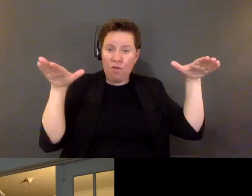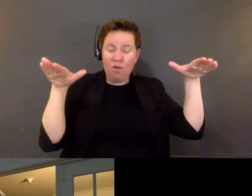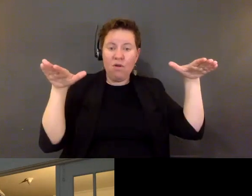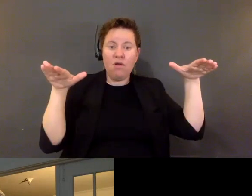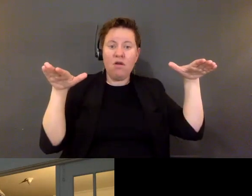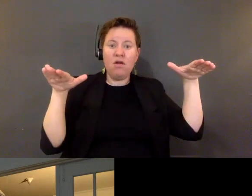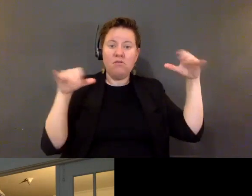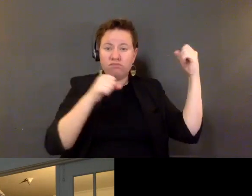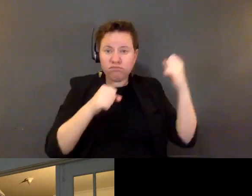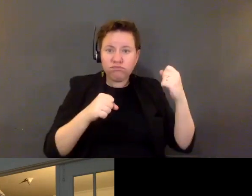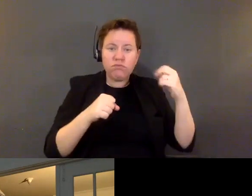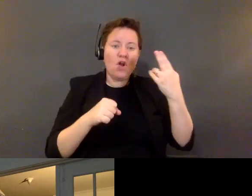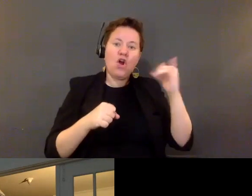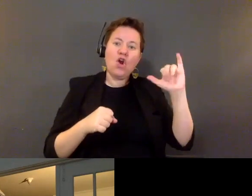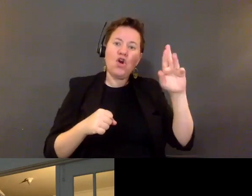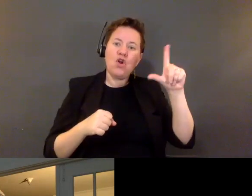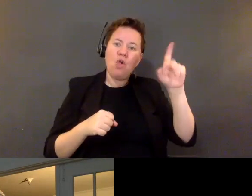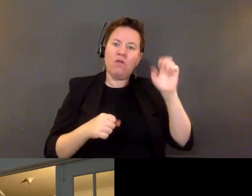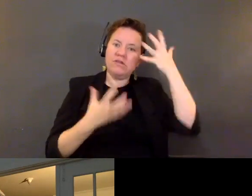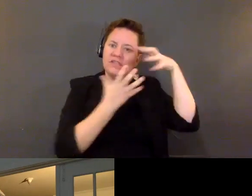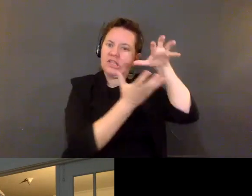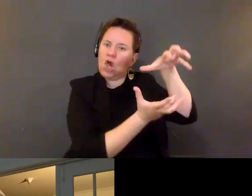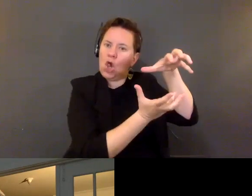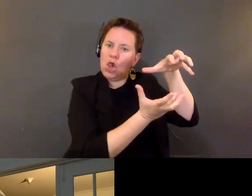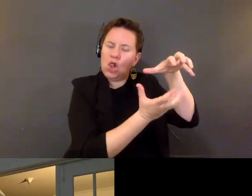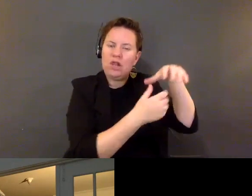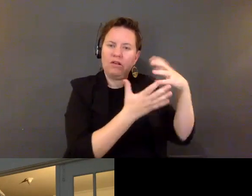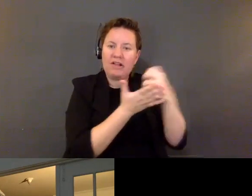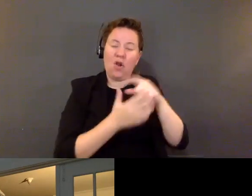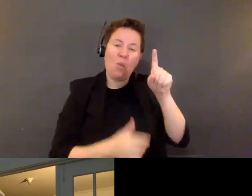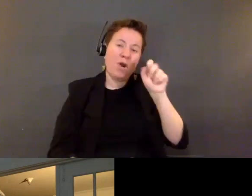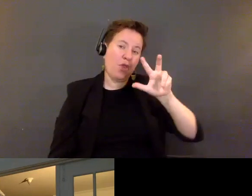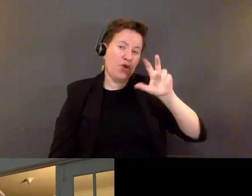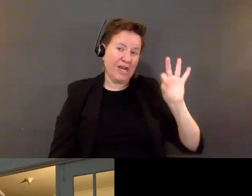hurdle skull collection 139 skulls that lined one entire wall